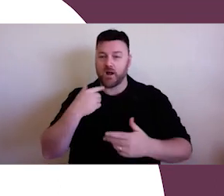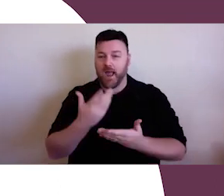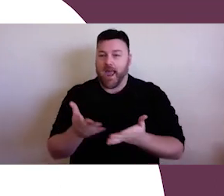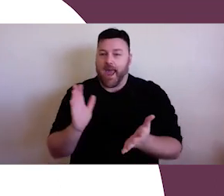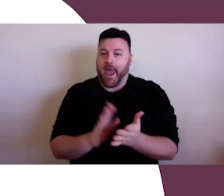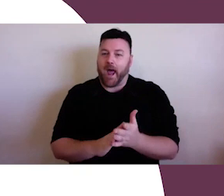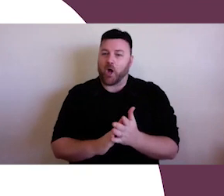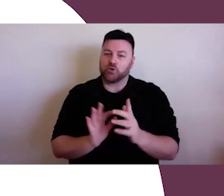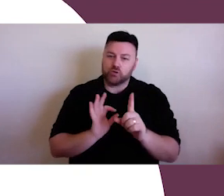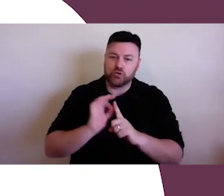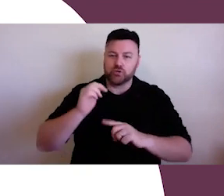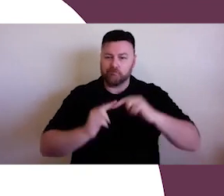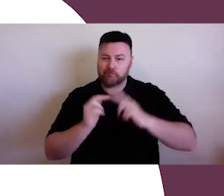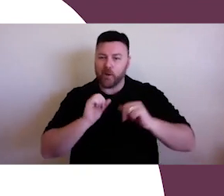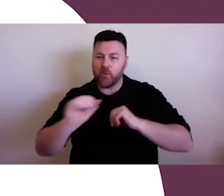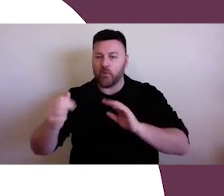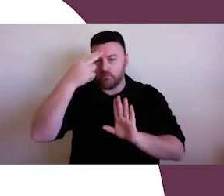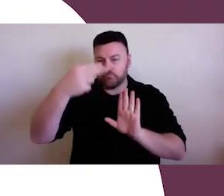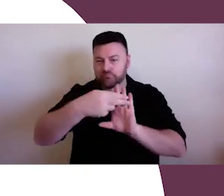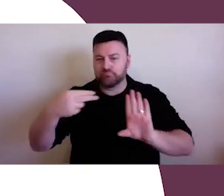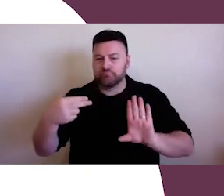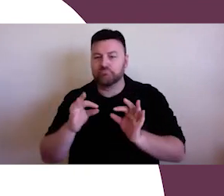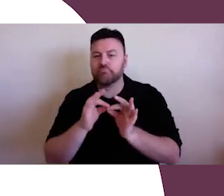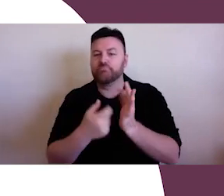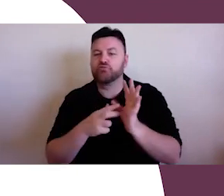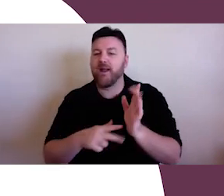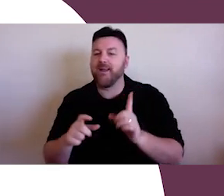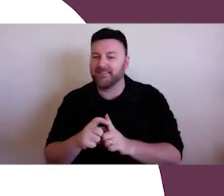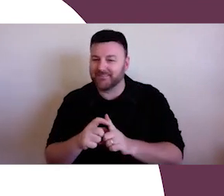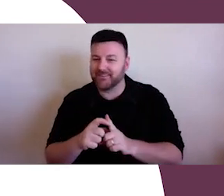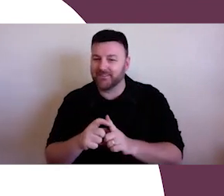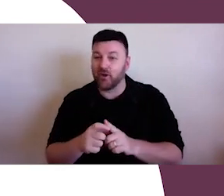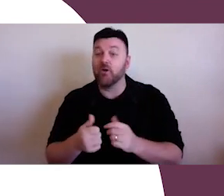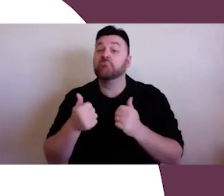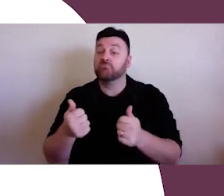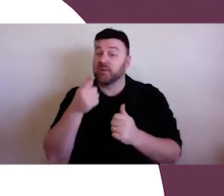brand through Instagram. So, please, jump on and register at this